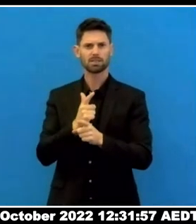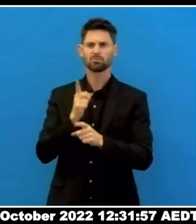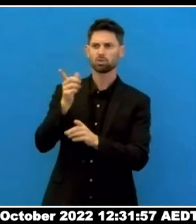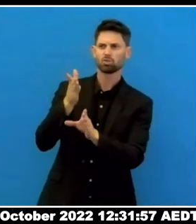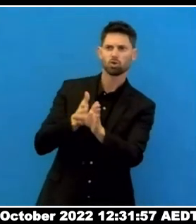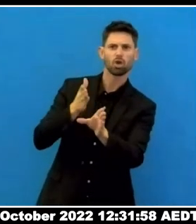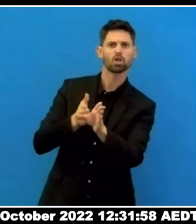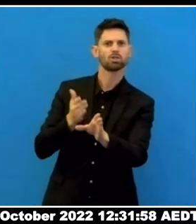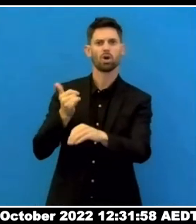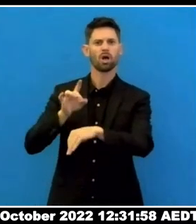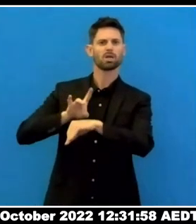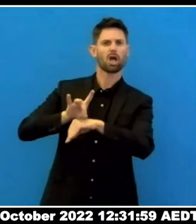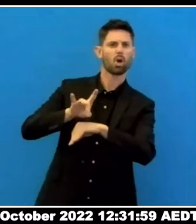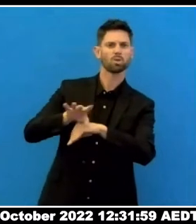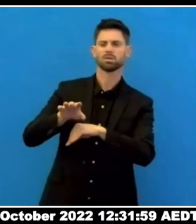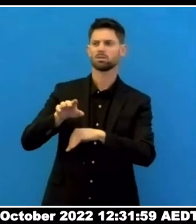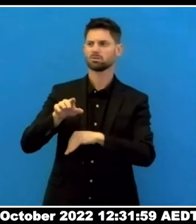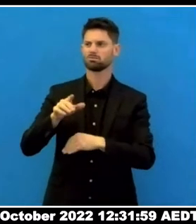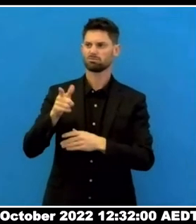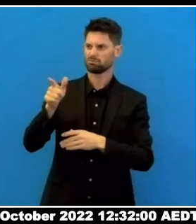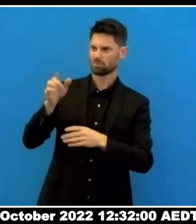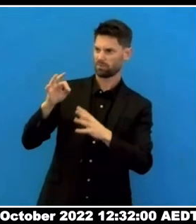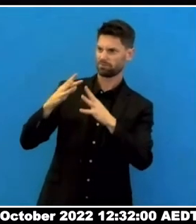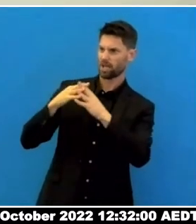or counselling kind of approach was not useful, and I'm not surprised,